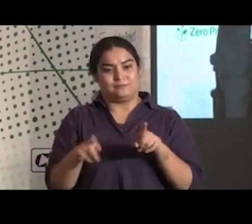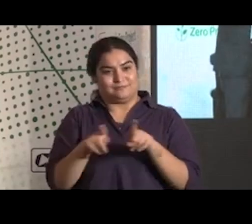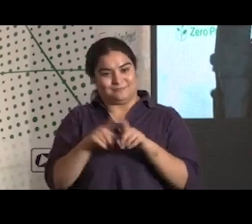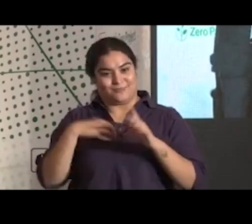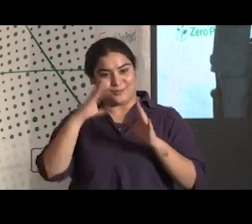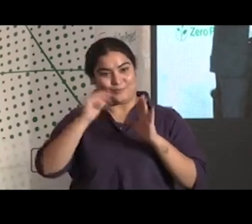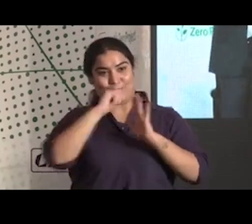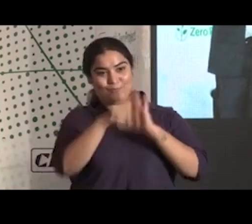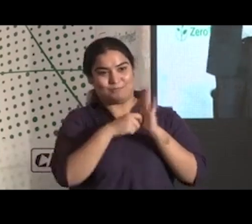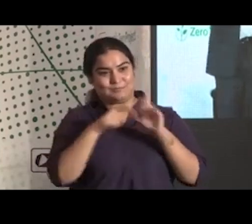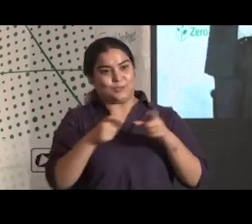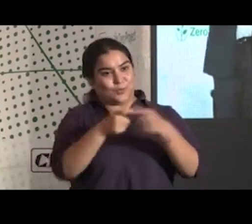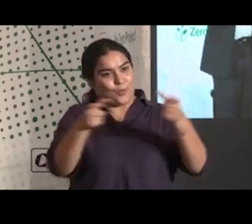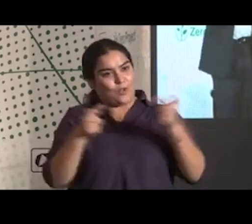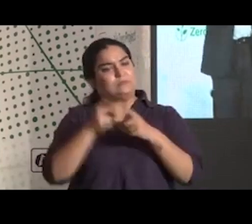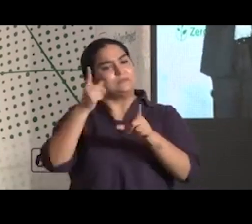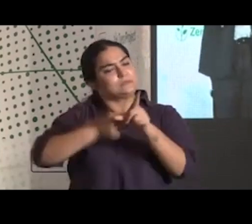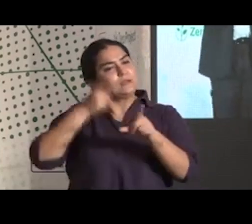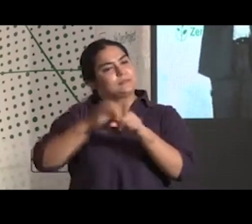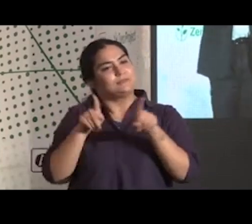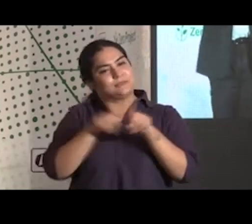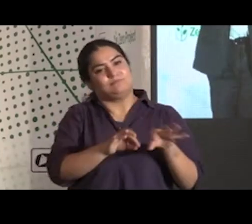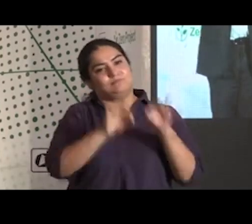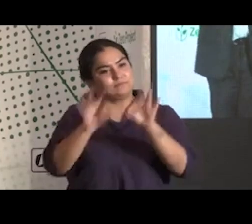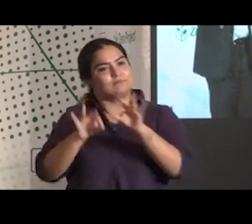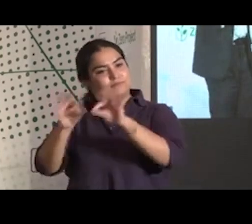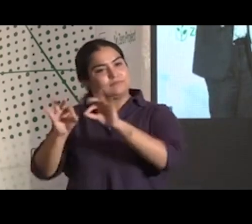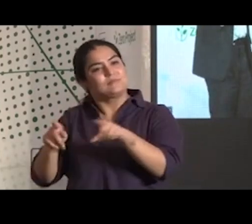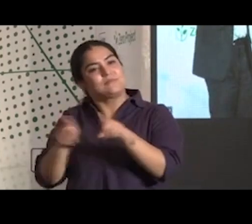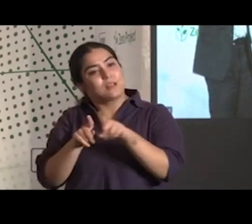one off conference every year, but to use this conference as a fundamental